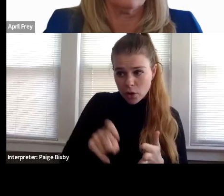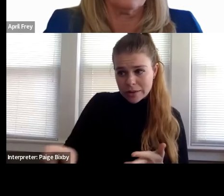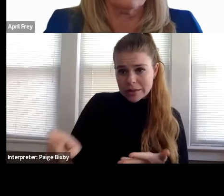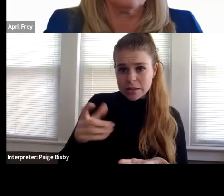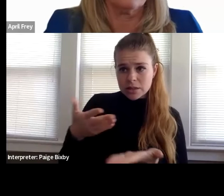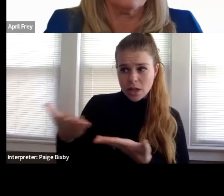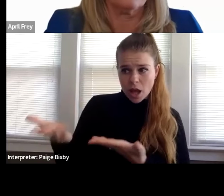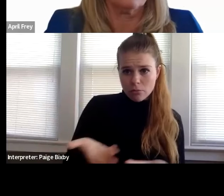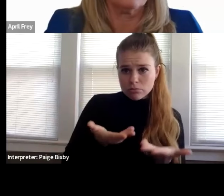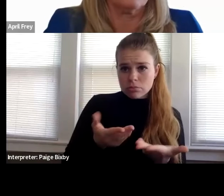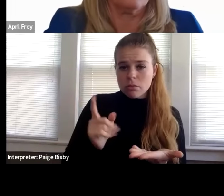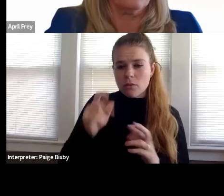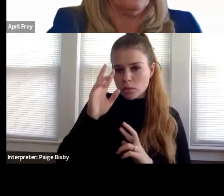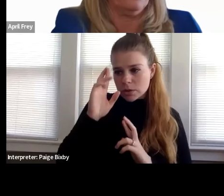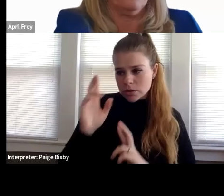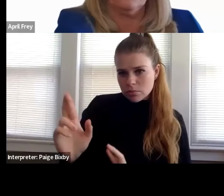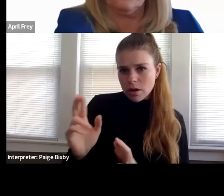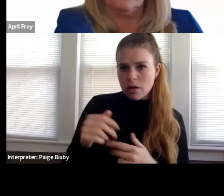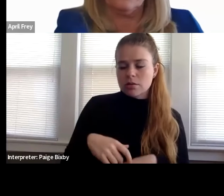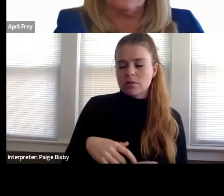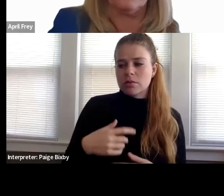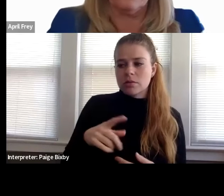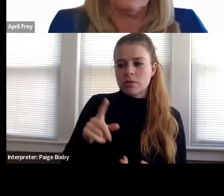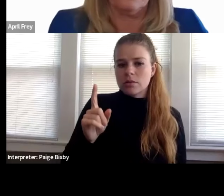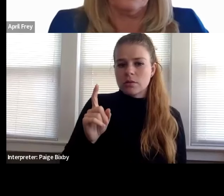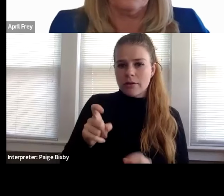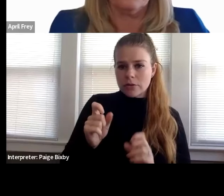We have to be respecting them. They have to be given choices.